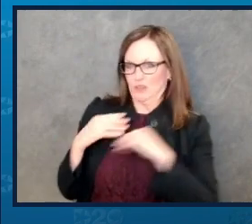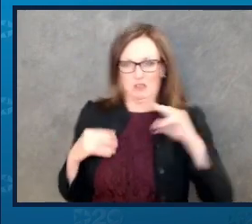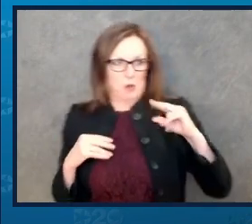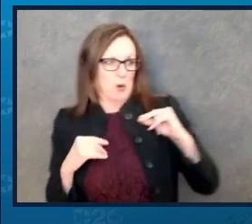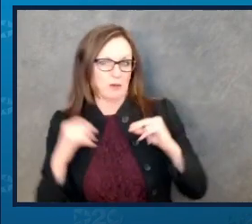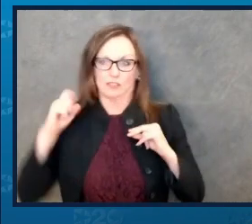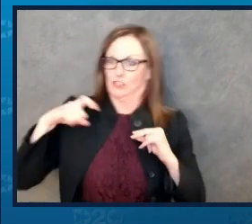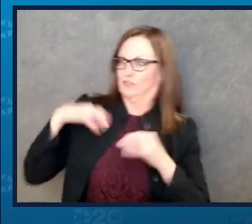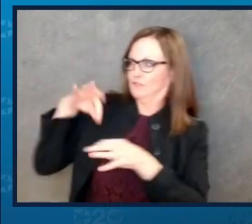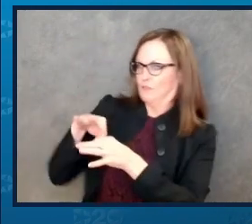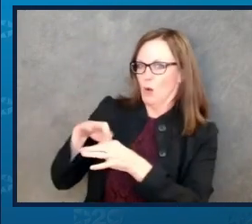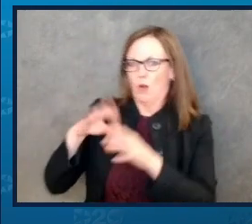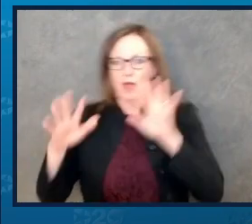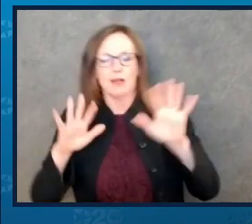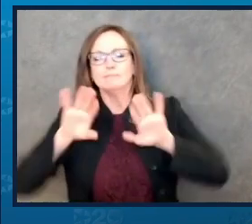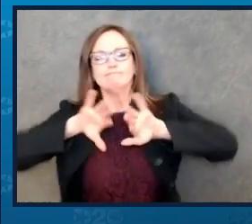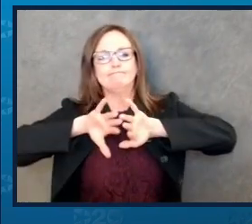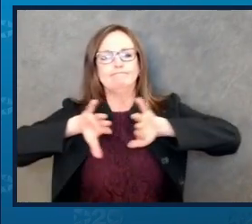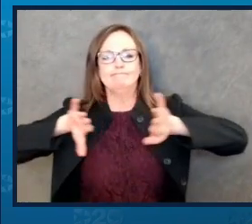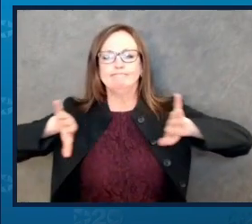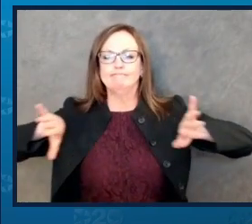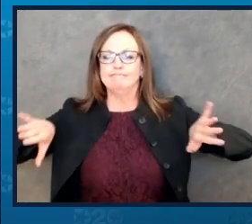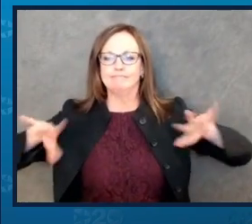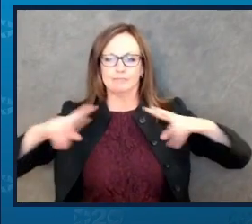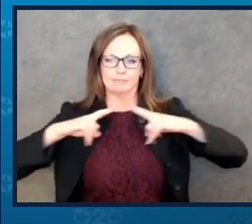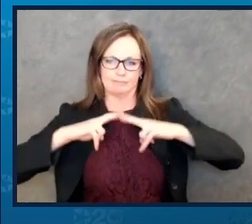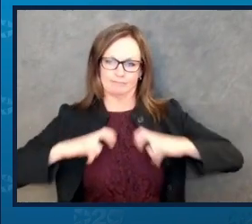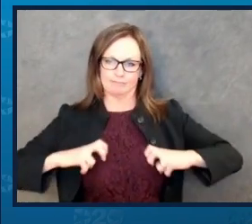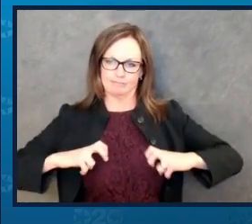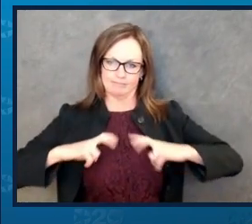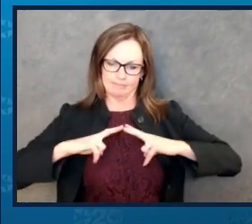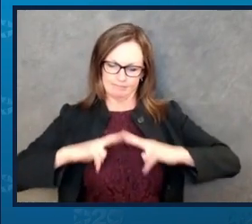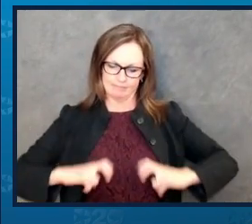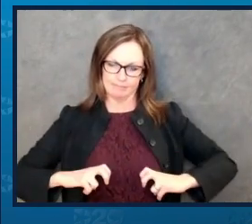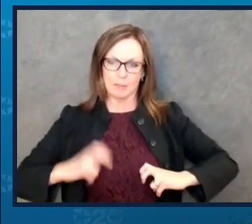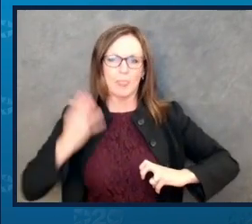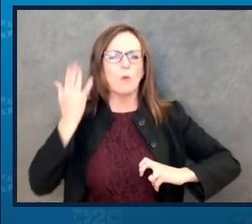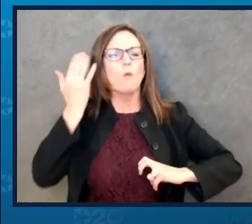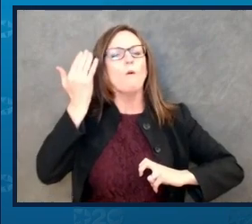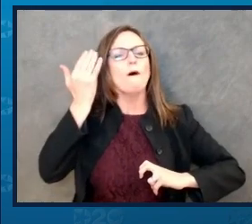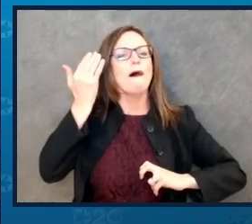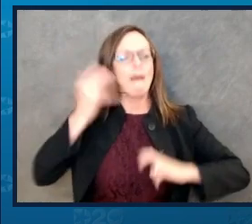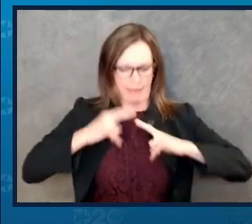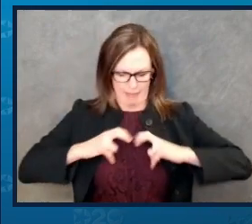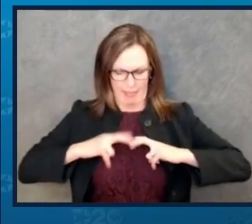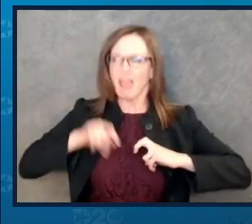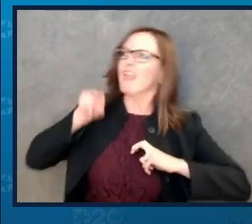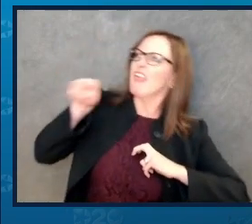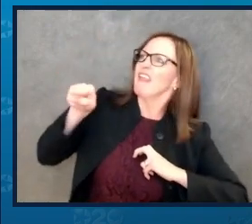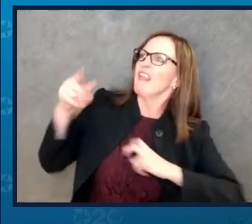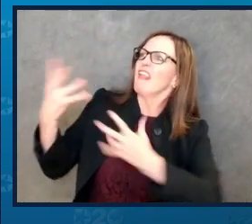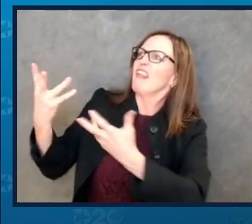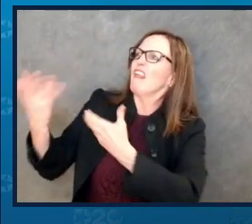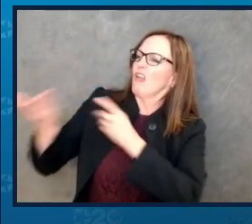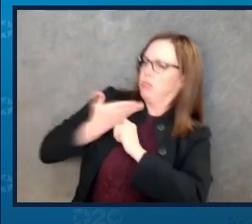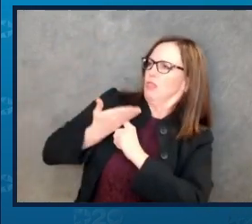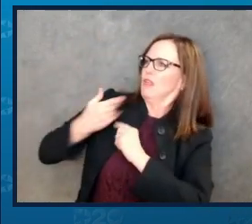OURSELVES, WHY DON'T THEY WANT US TO VOTE? WHY IS THERE SO MUCH EFFORT TO